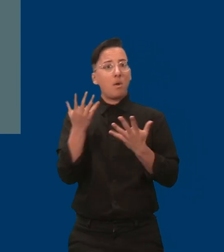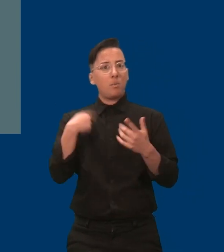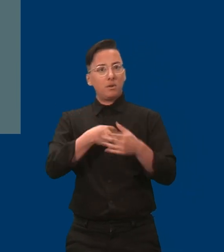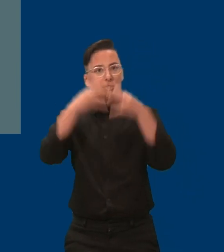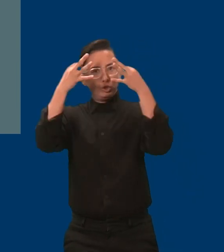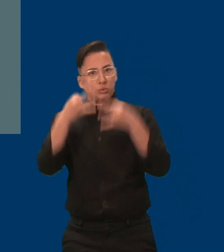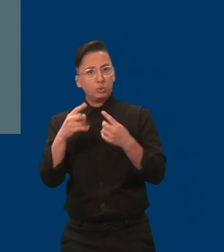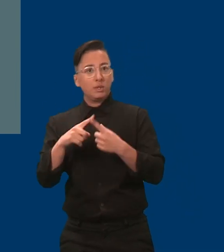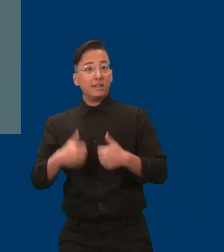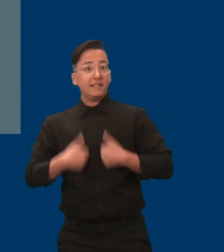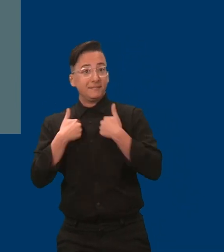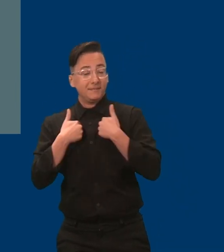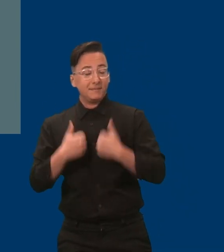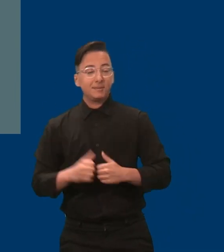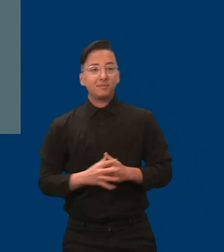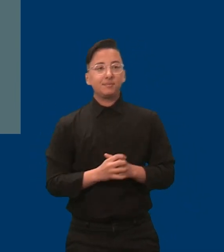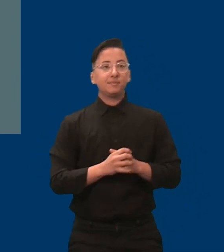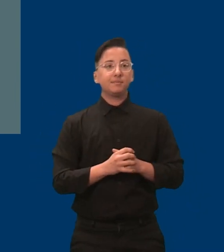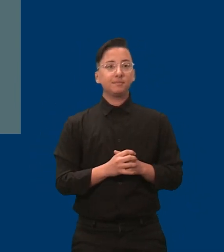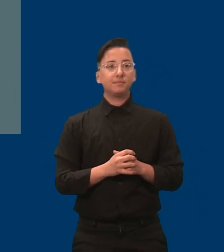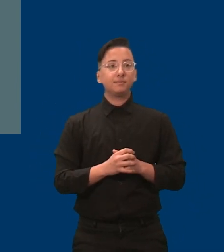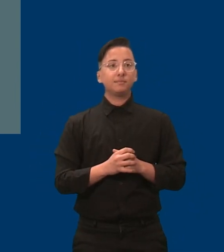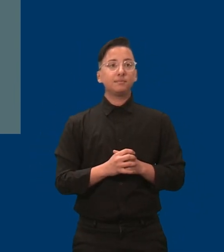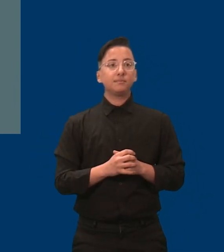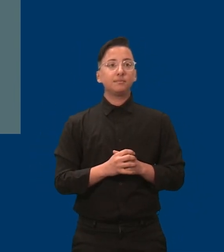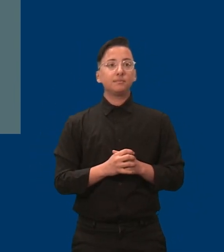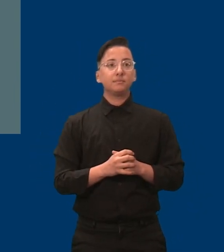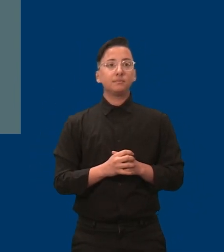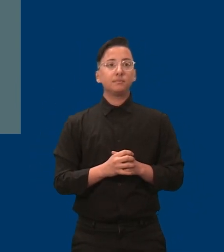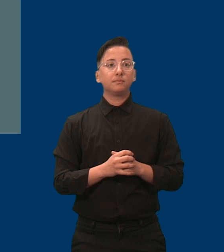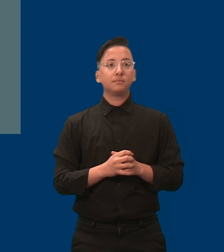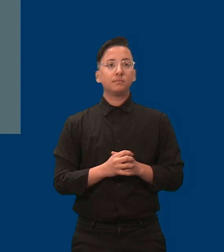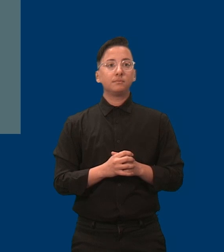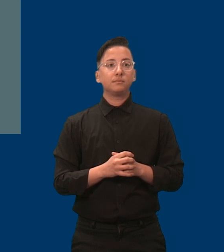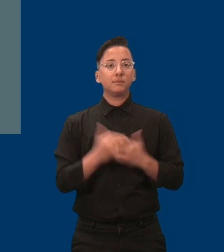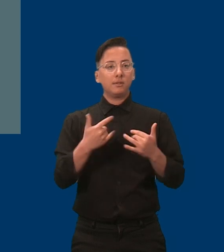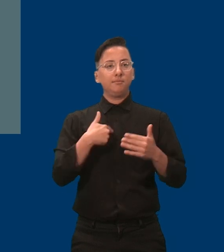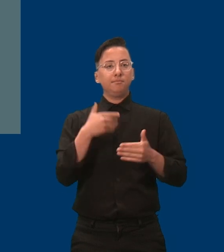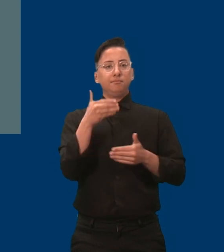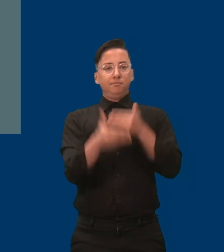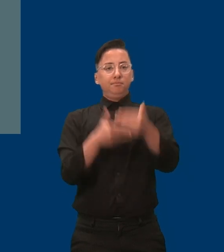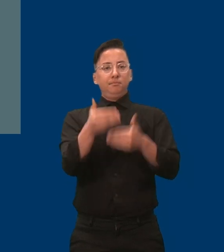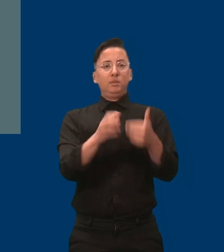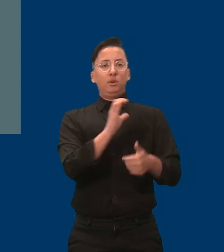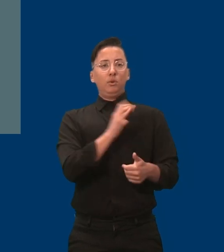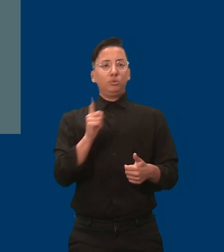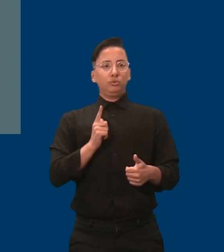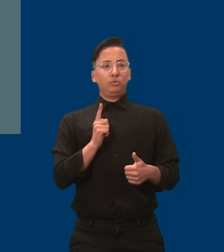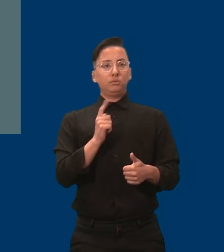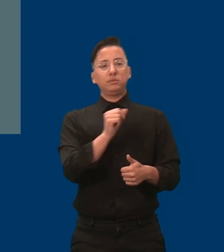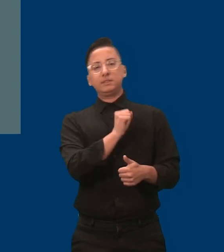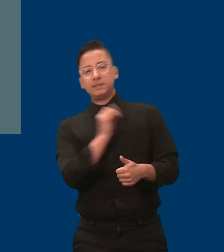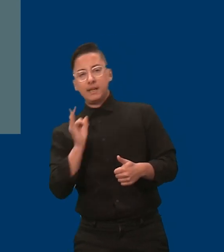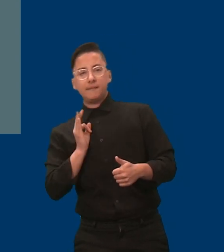I want to explain the process the council members and council staff use to ensure that our policy agenda